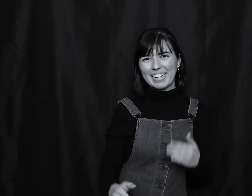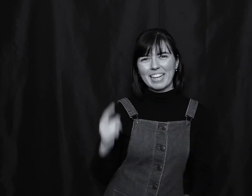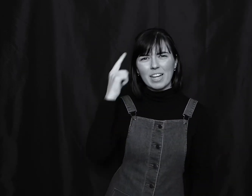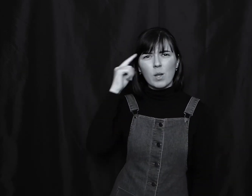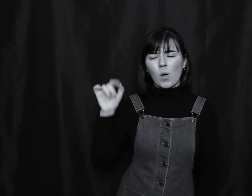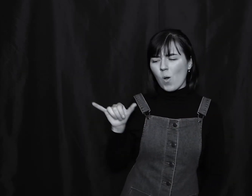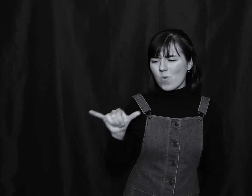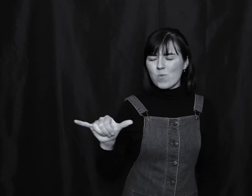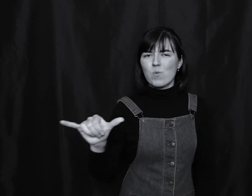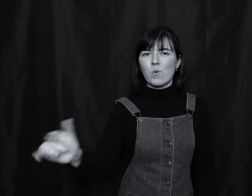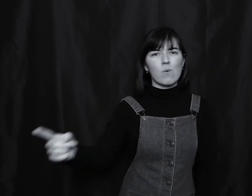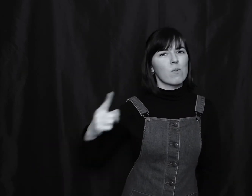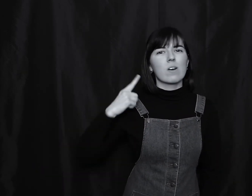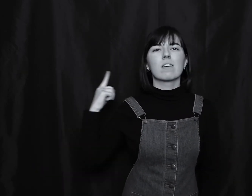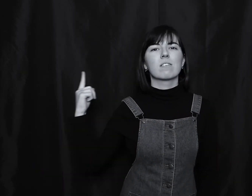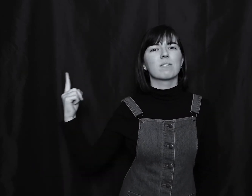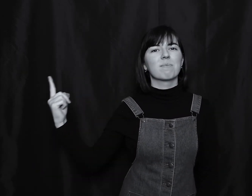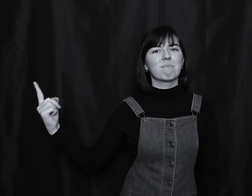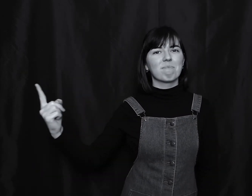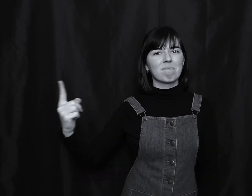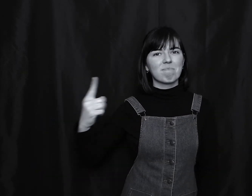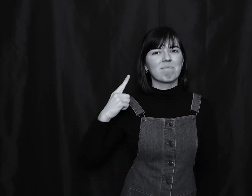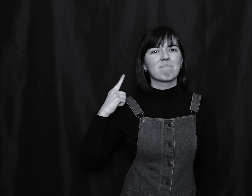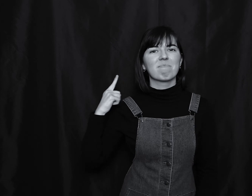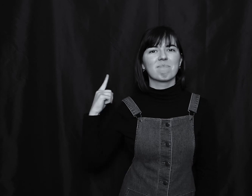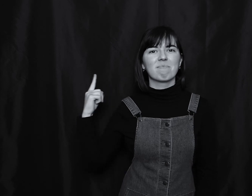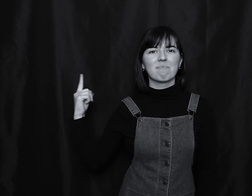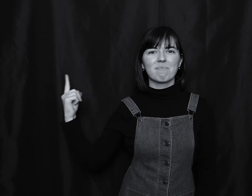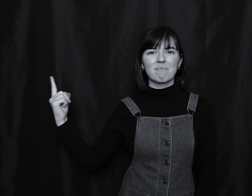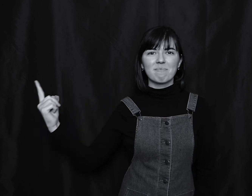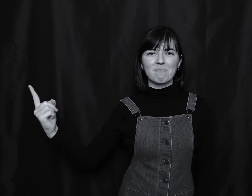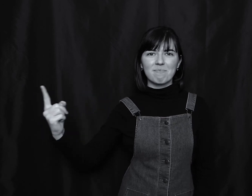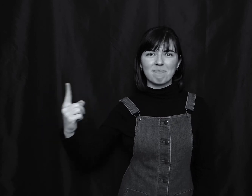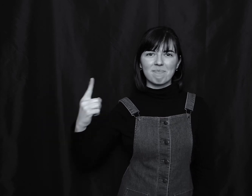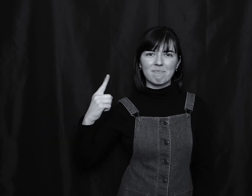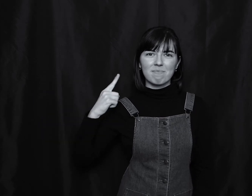Forever always